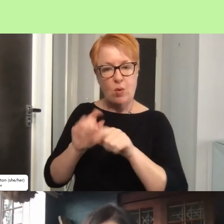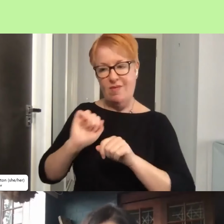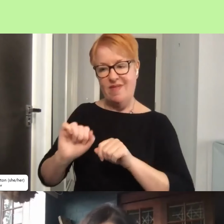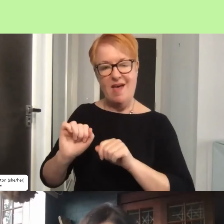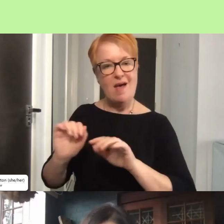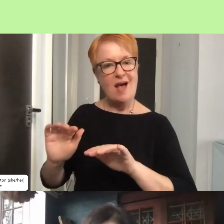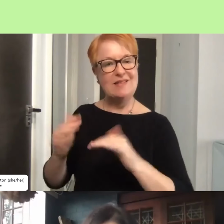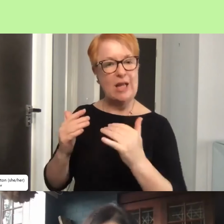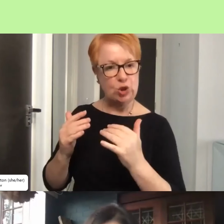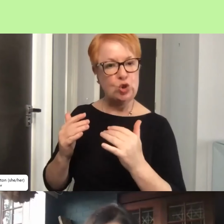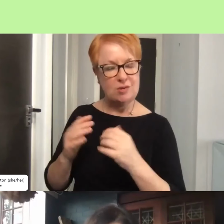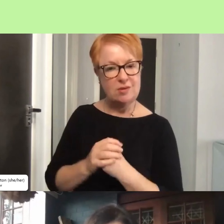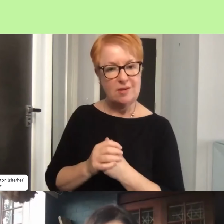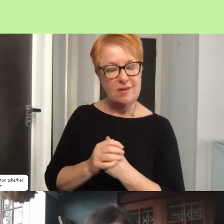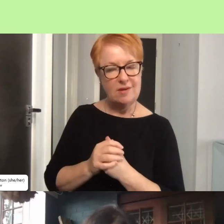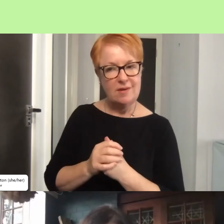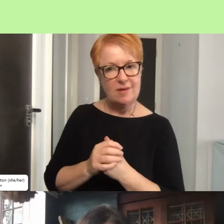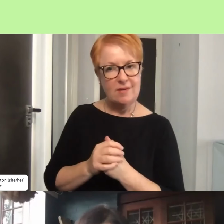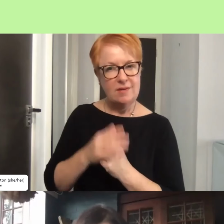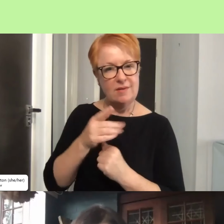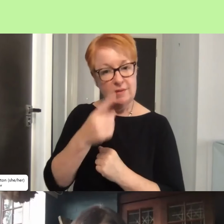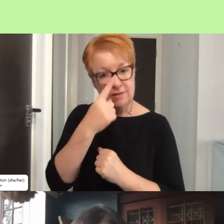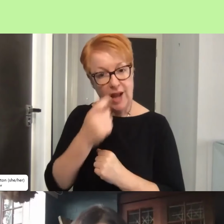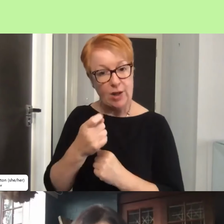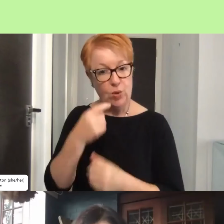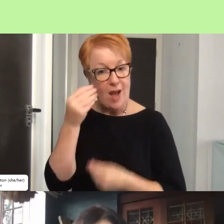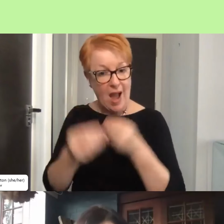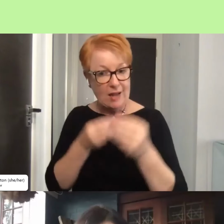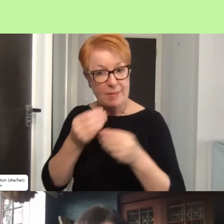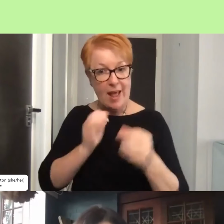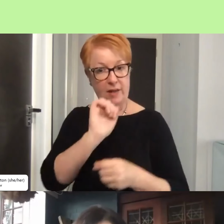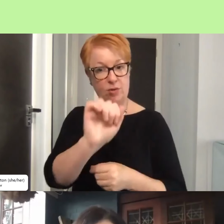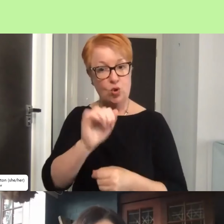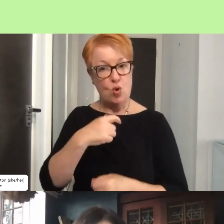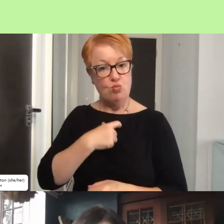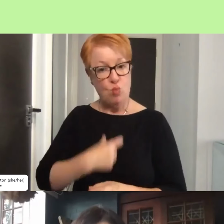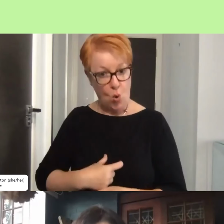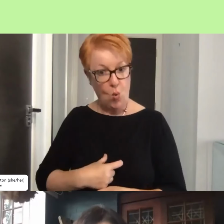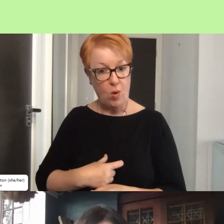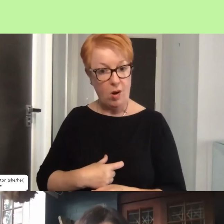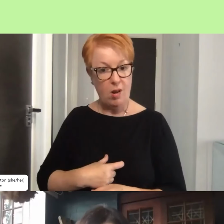So, I wanted to ask you to speak about your role as the Director and how you kind of changed